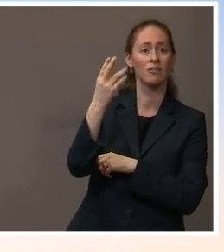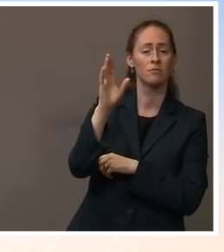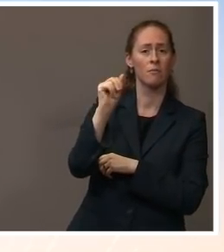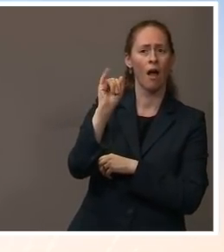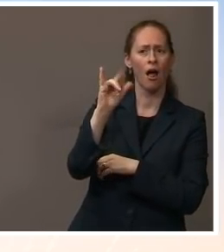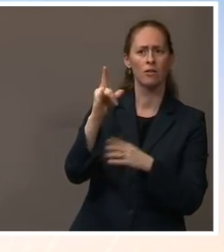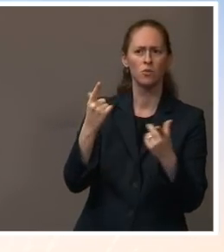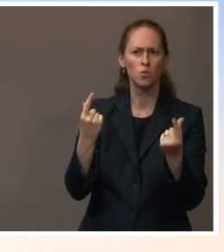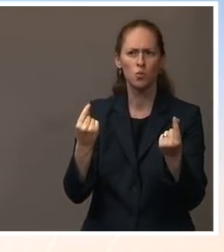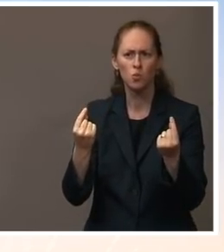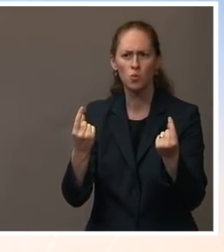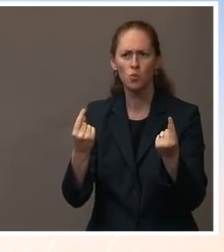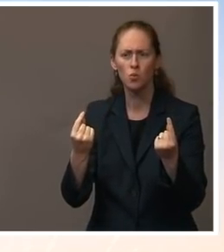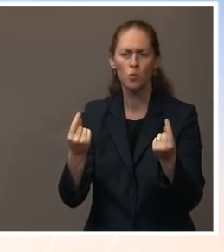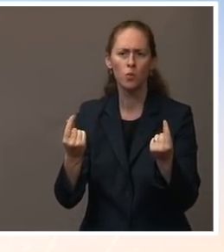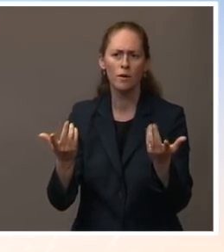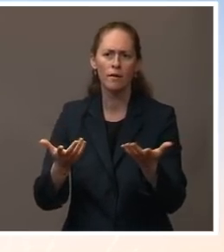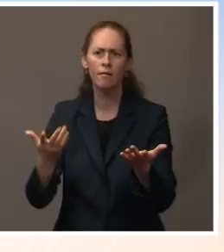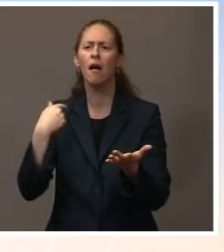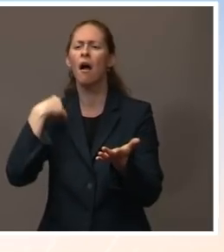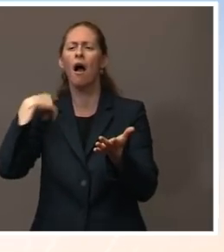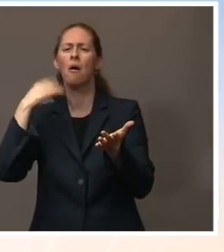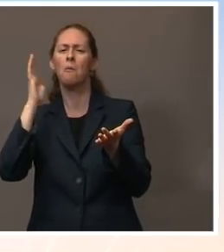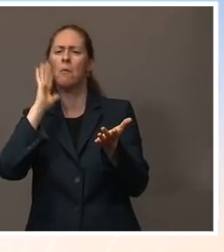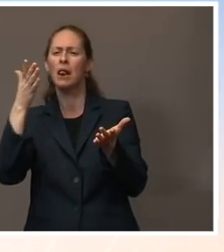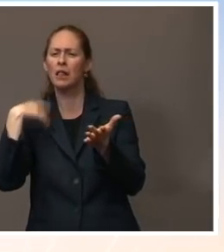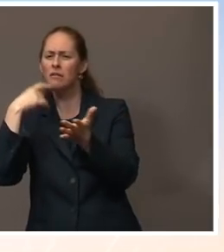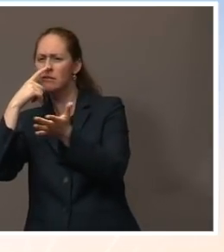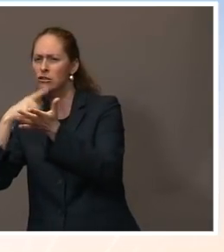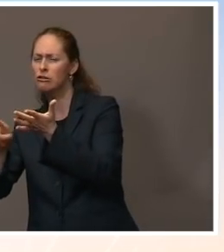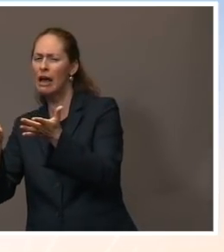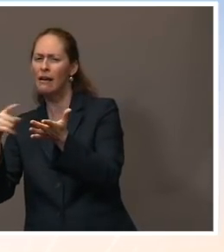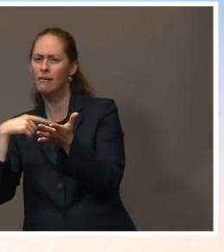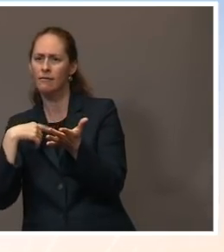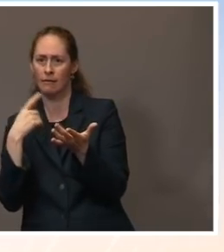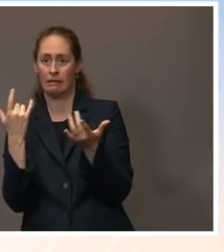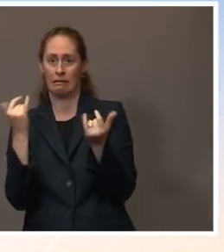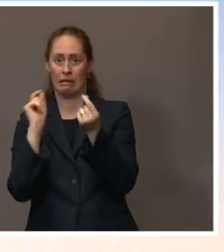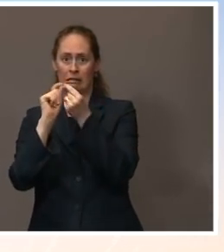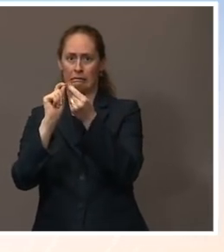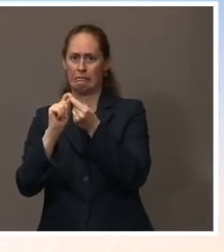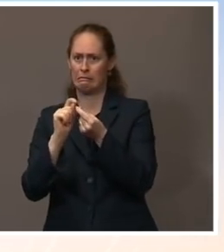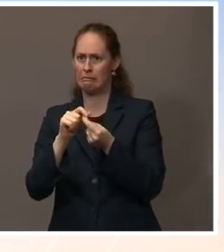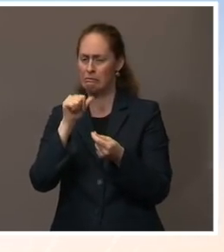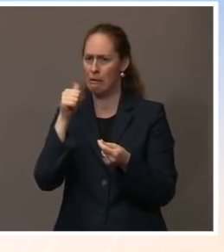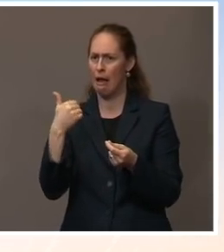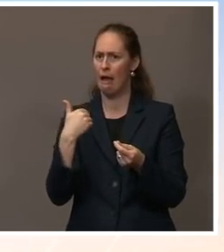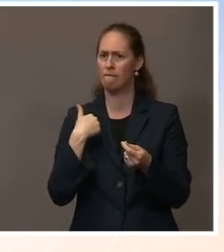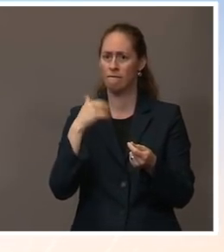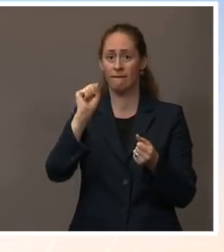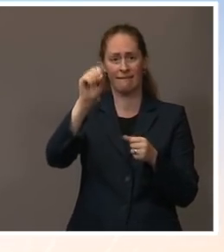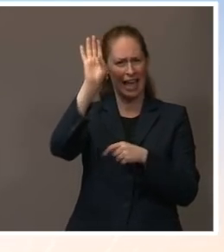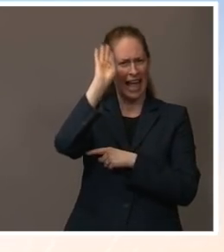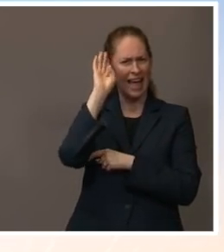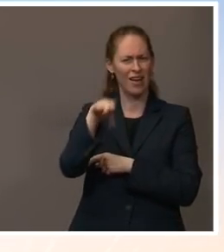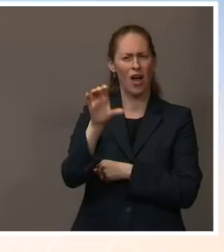because we're still finalizing the specifics. There's been, one, an increase in violent crime over the last 18 months; it's not just over the last few months.